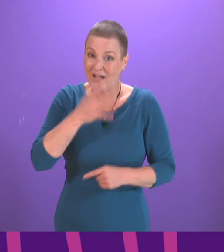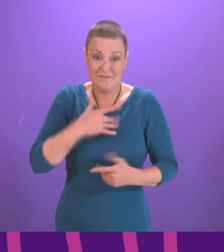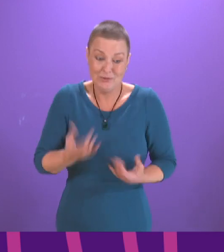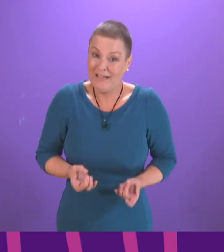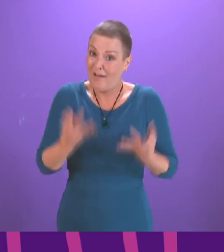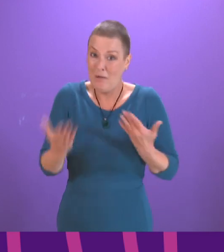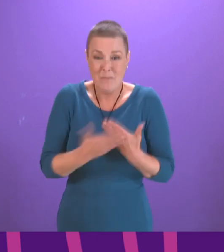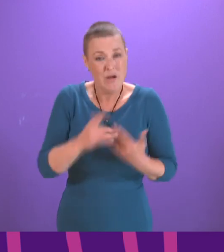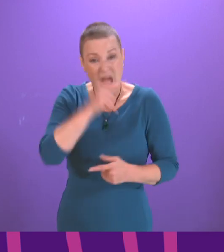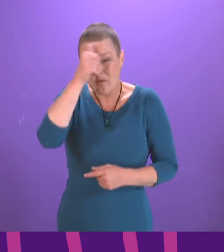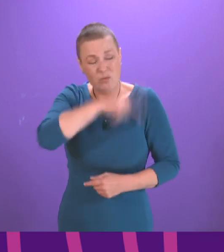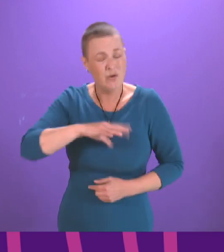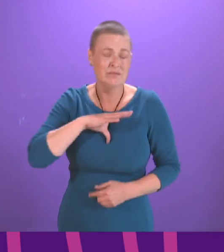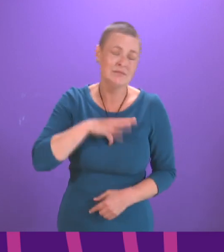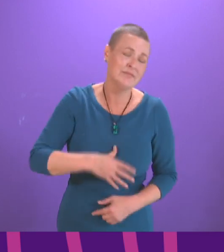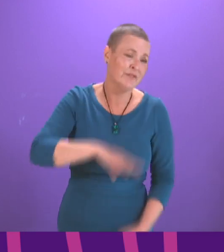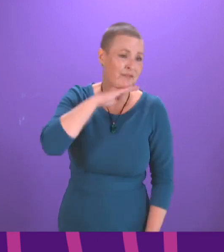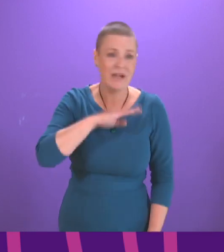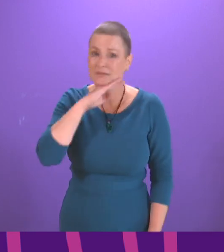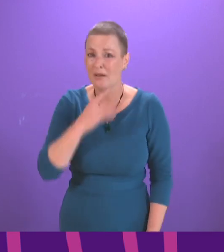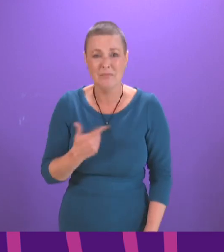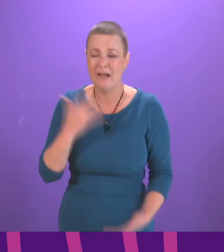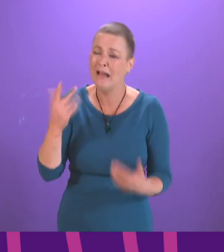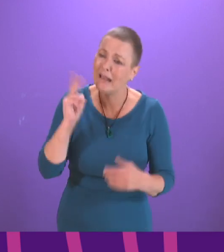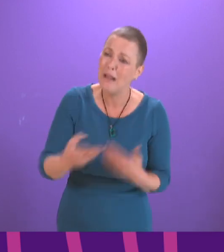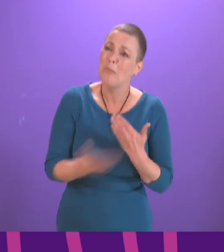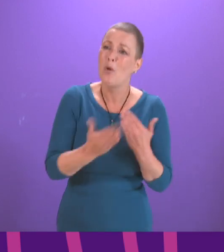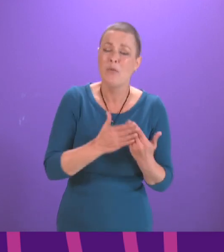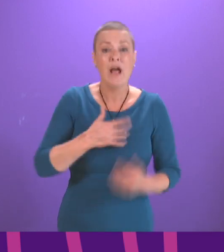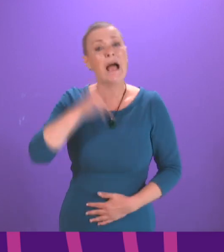all of us are tired of making sacrifices. I recognise that and, again, I thank everyone